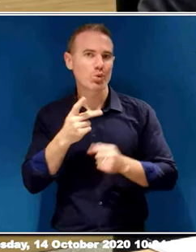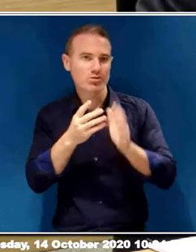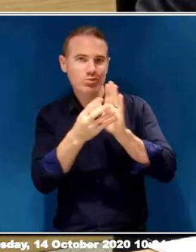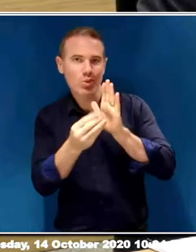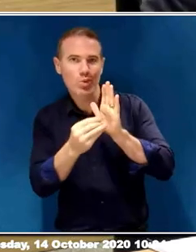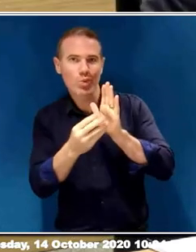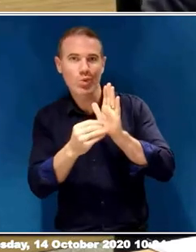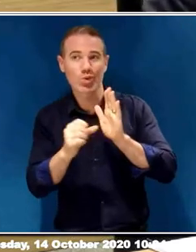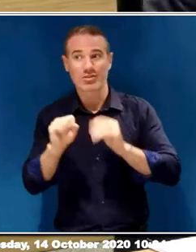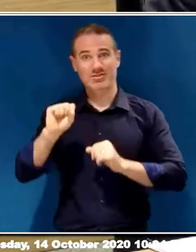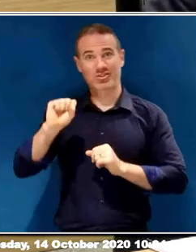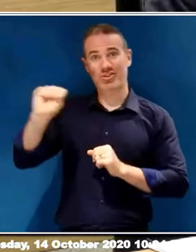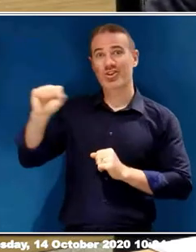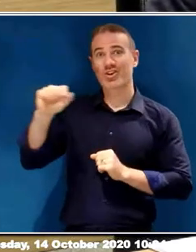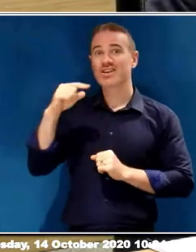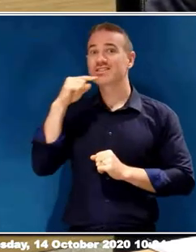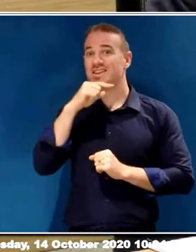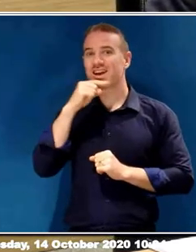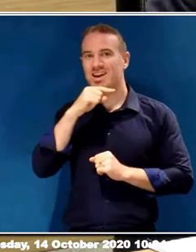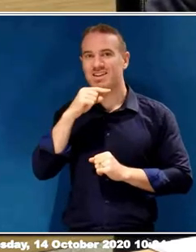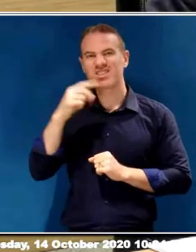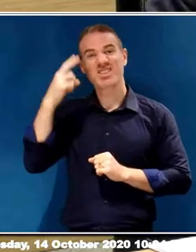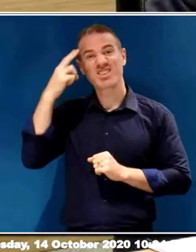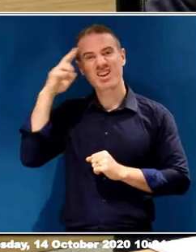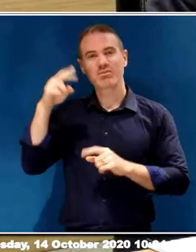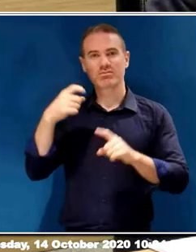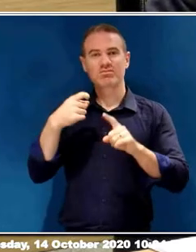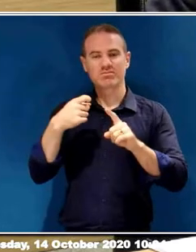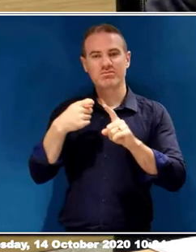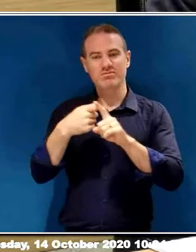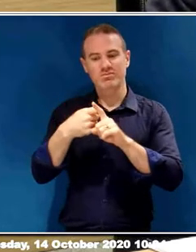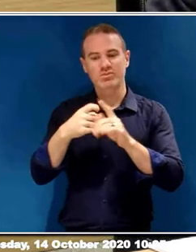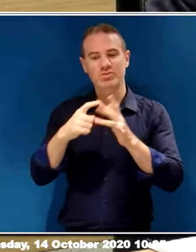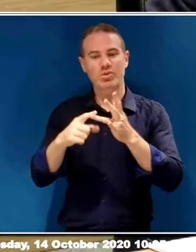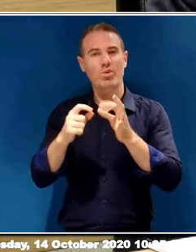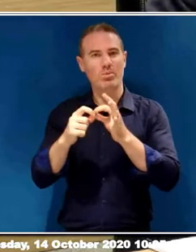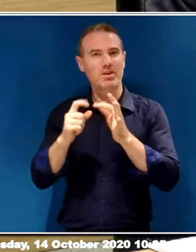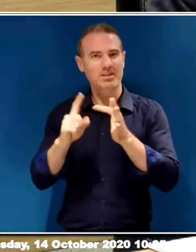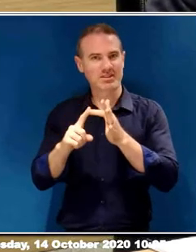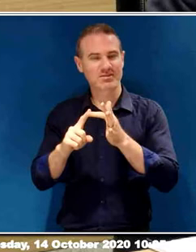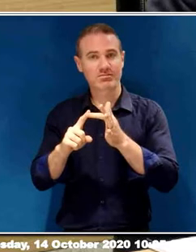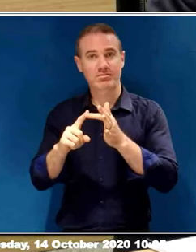Commissioners, that material is included in Tender Bundle A, Volume 4,